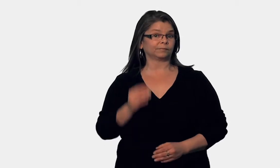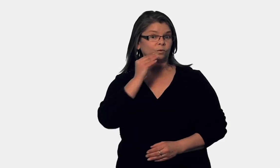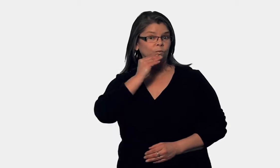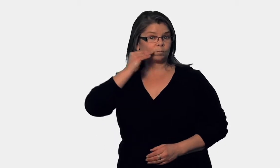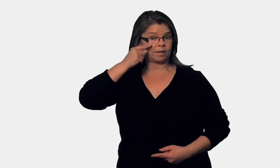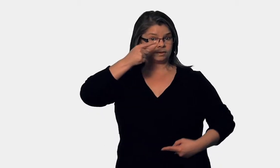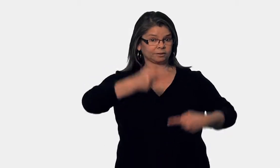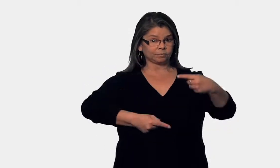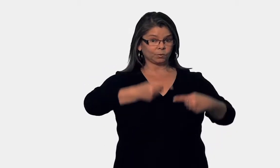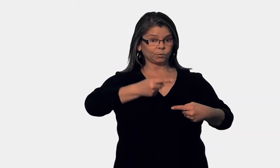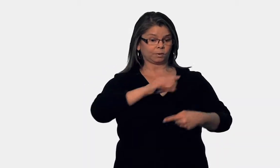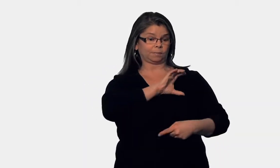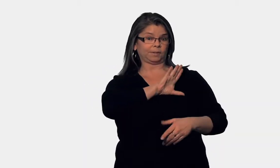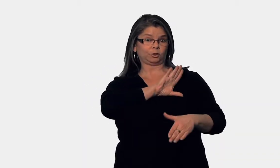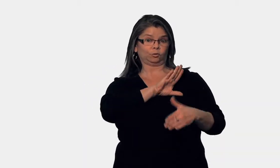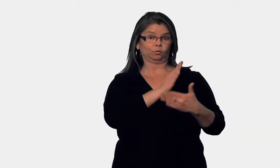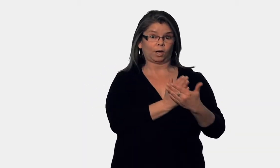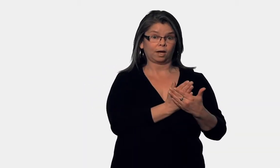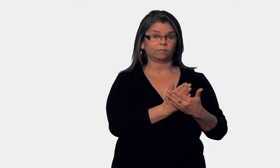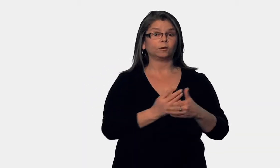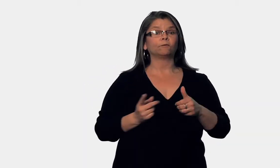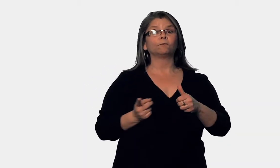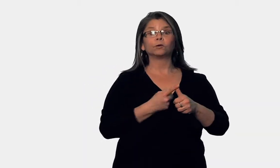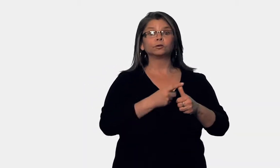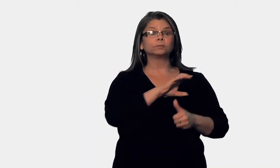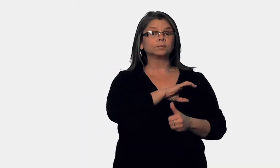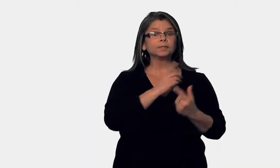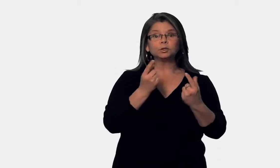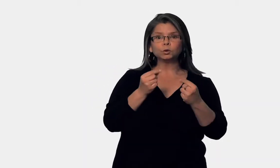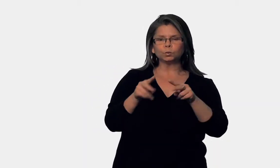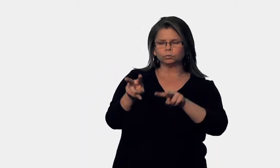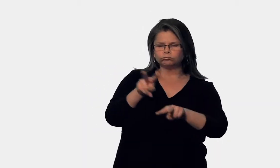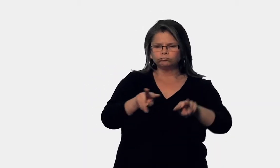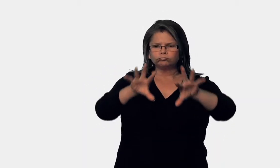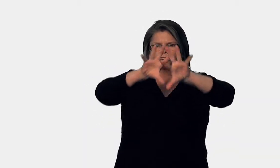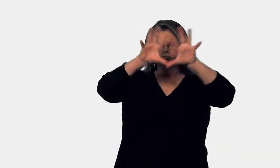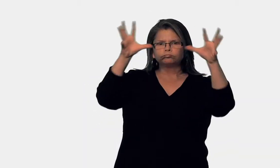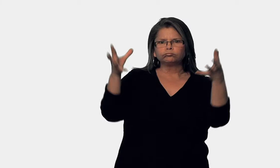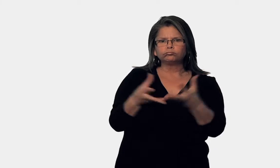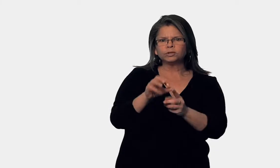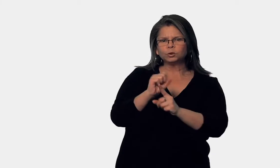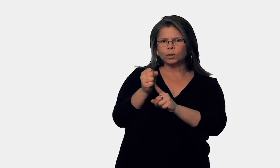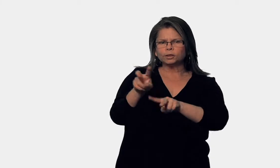When police arrive at the scene of a domestic dispute, they should evaluate the situation